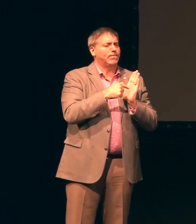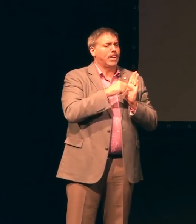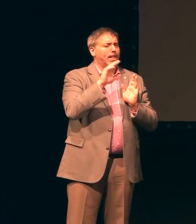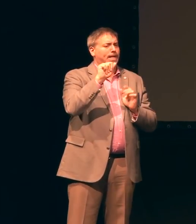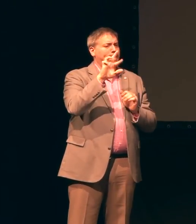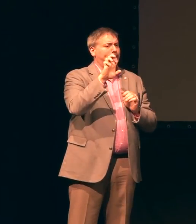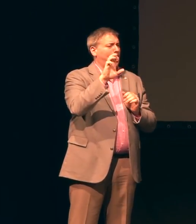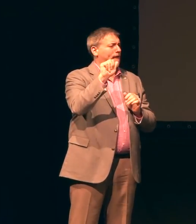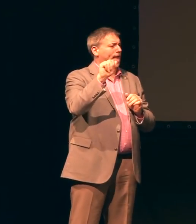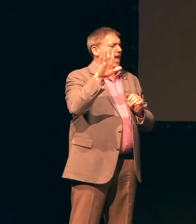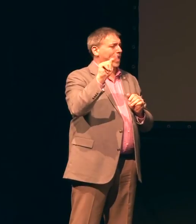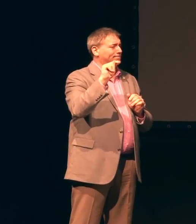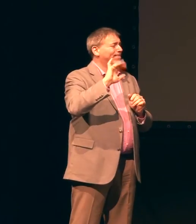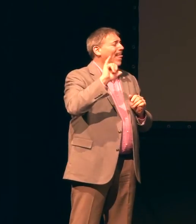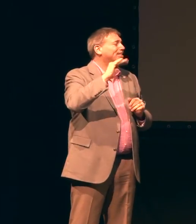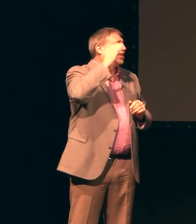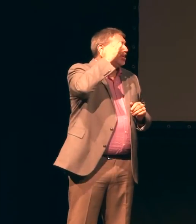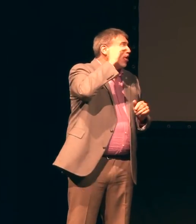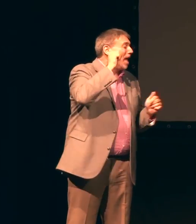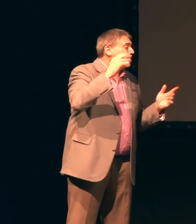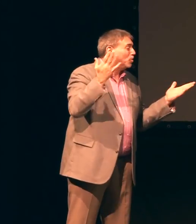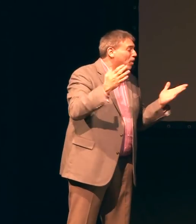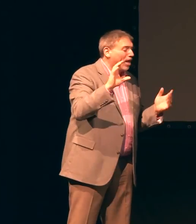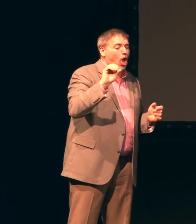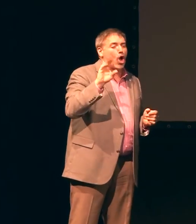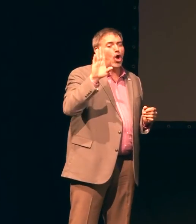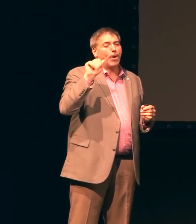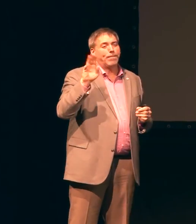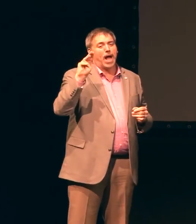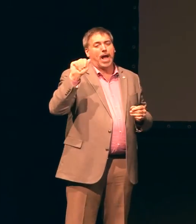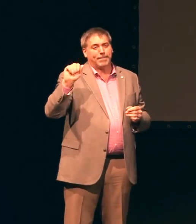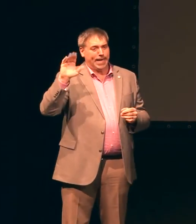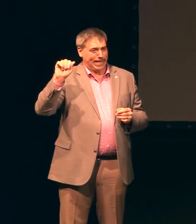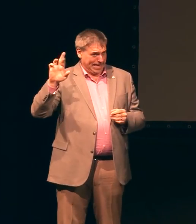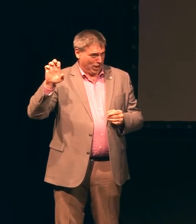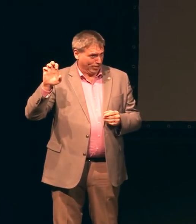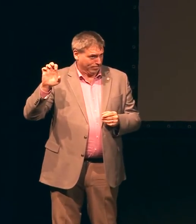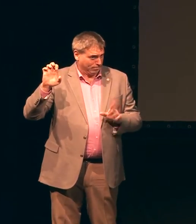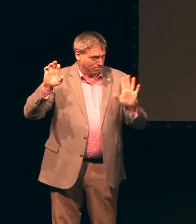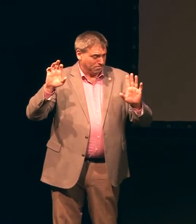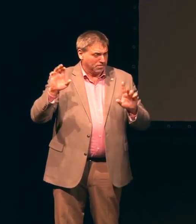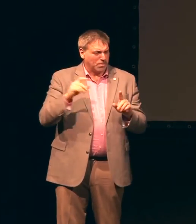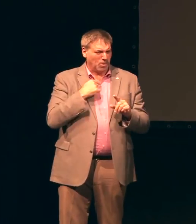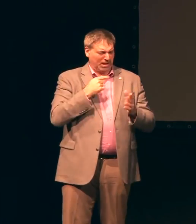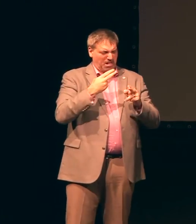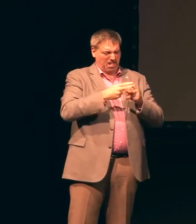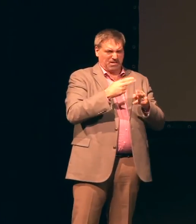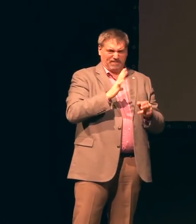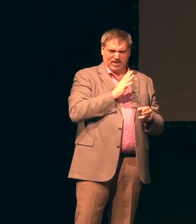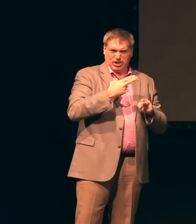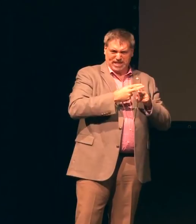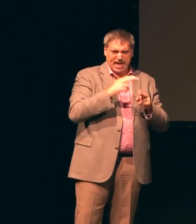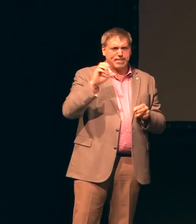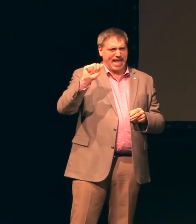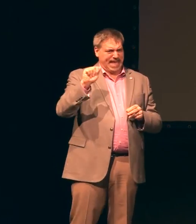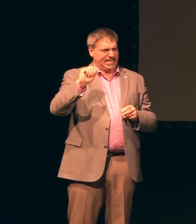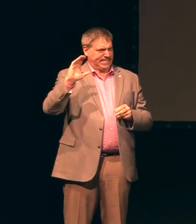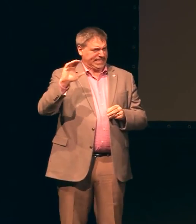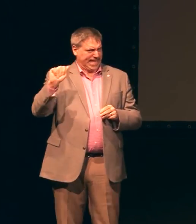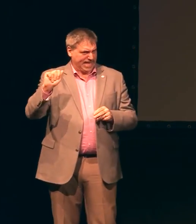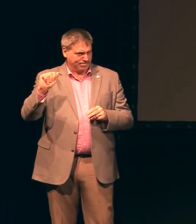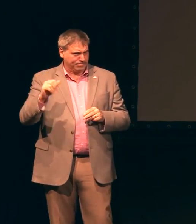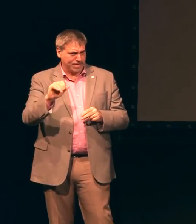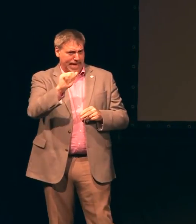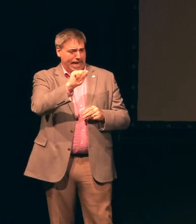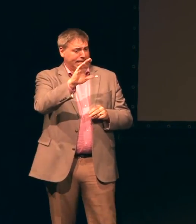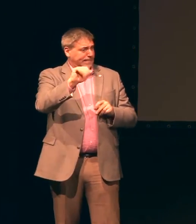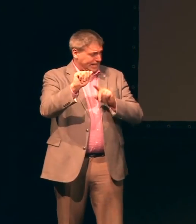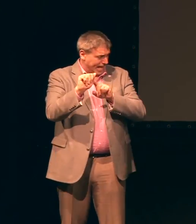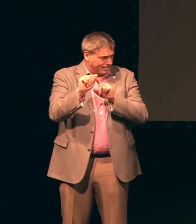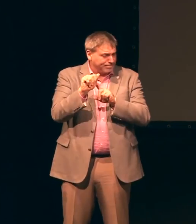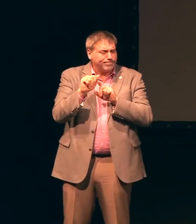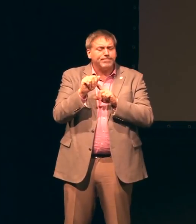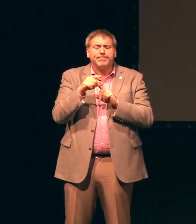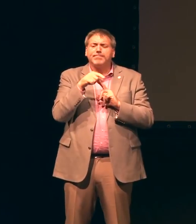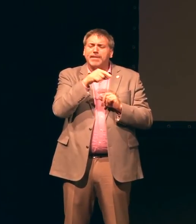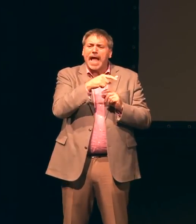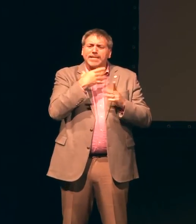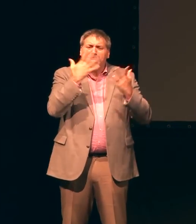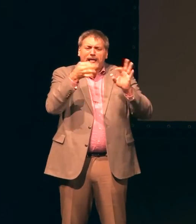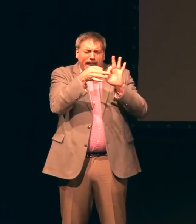care act. It's known as Obama care. The official is the affordable care act, ACA.